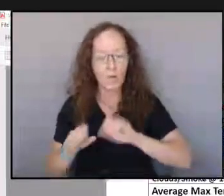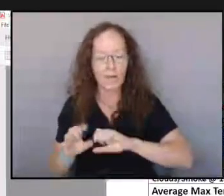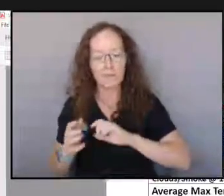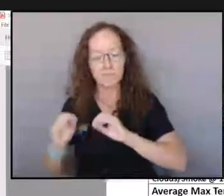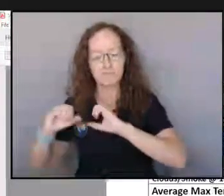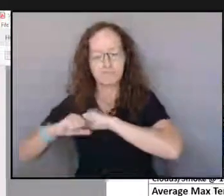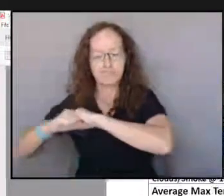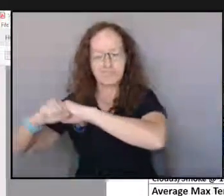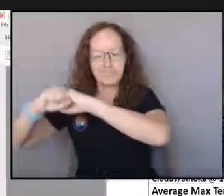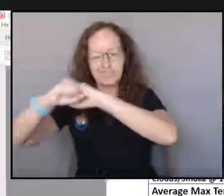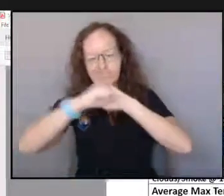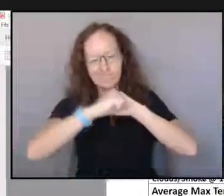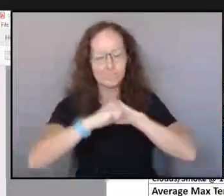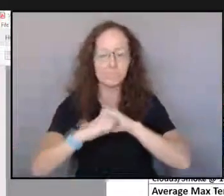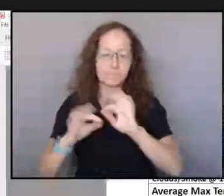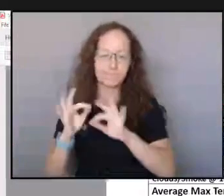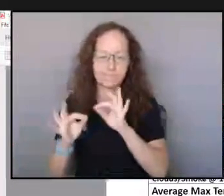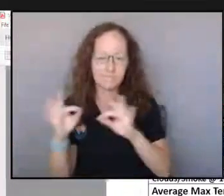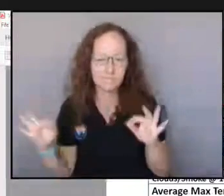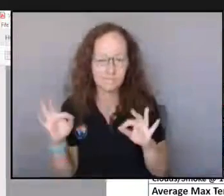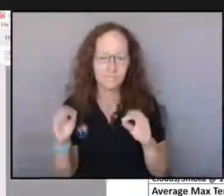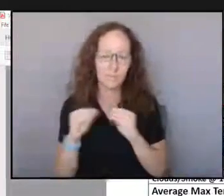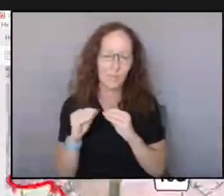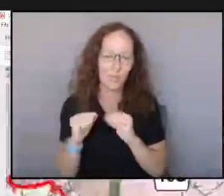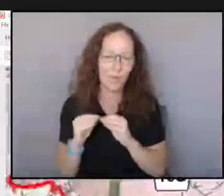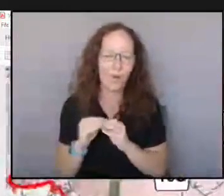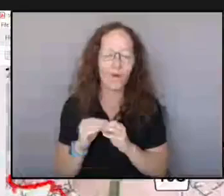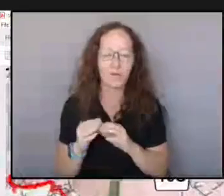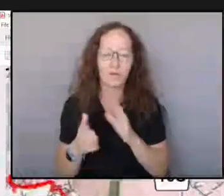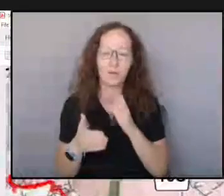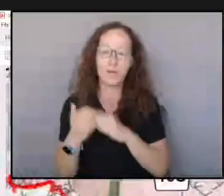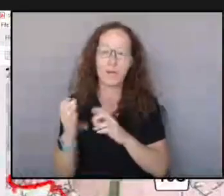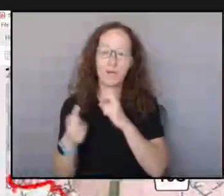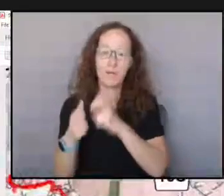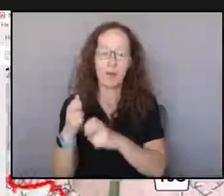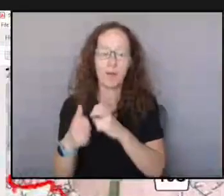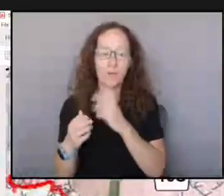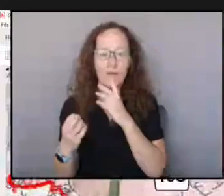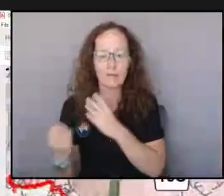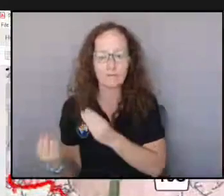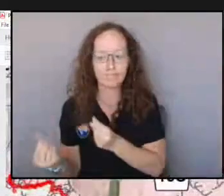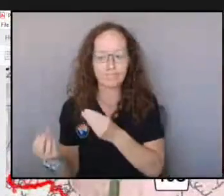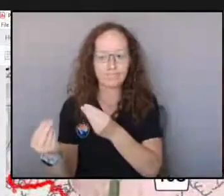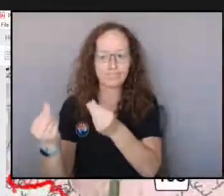OUT THERE. NOW, LET'S TAKE A LOOK AT THE MAP AND WHAT I THINK IS